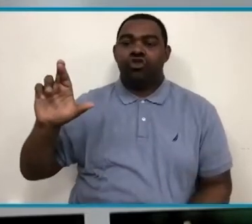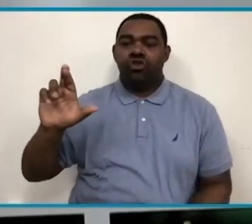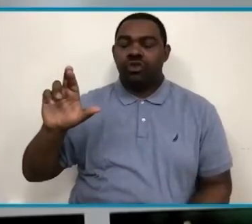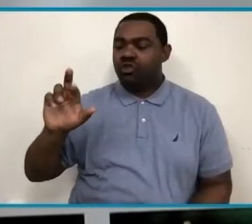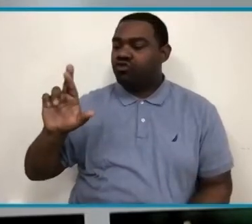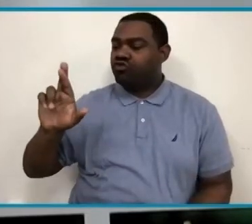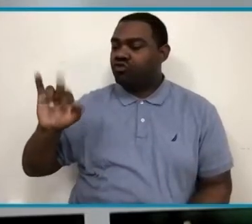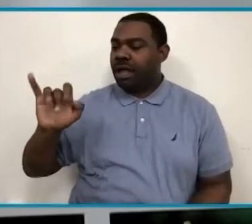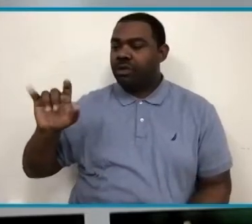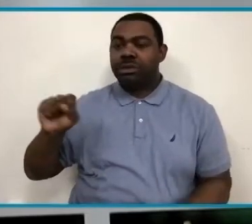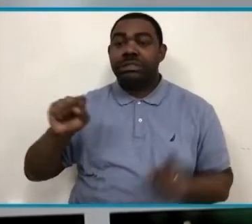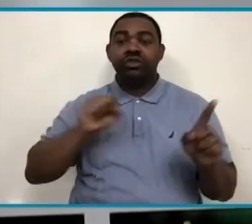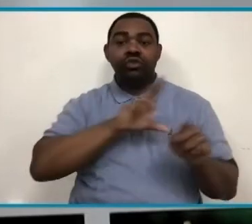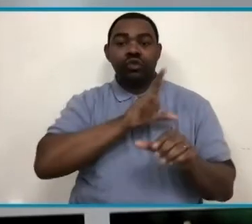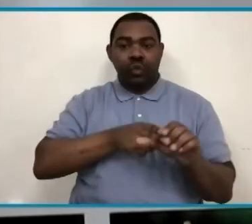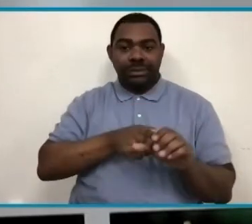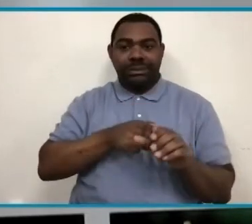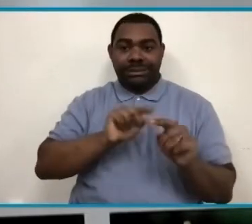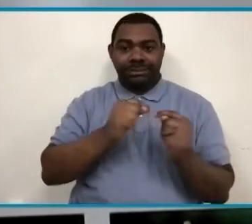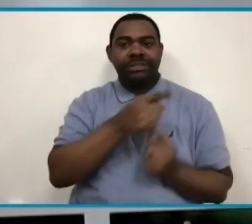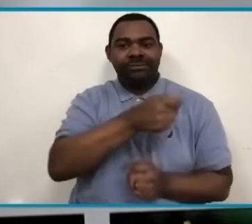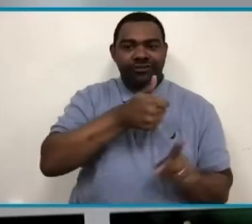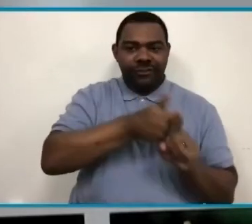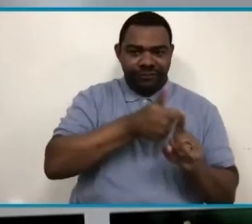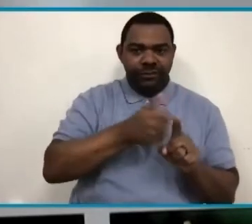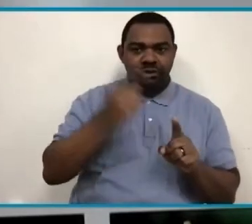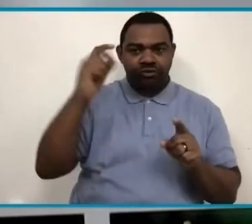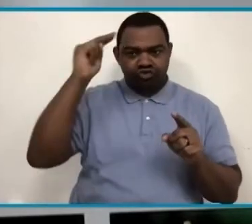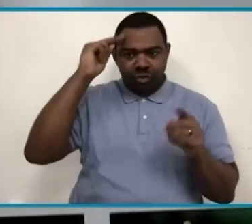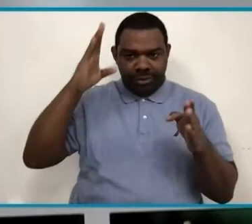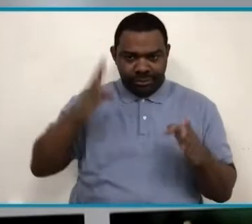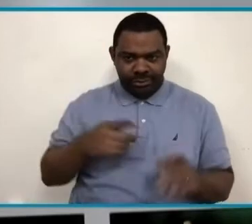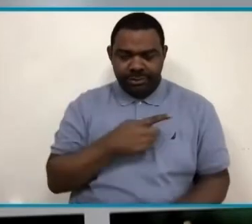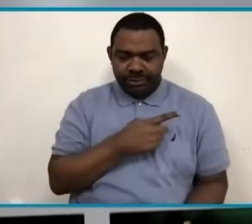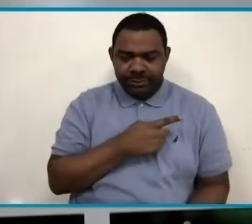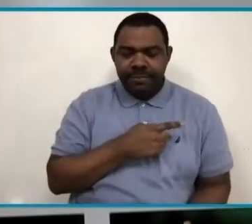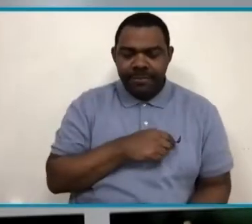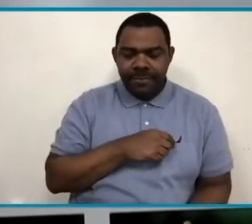She in the meantime has been deployed, so she's no longer at our team.